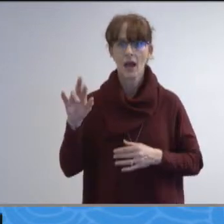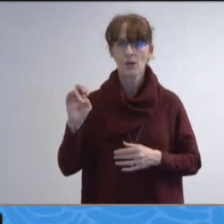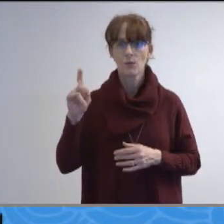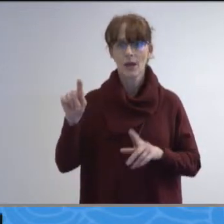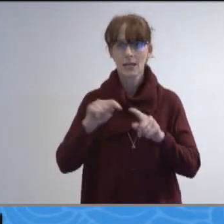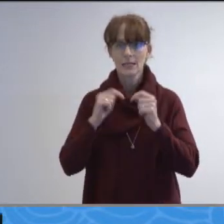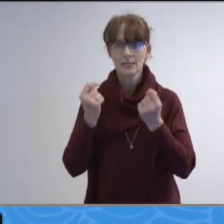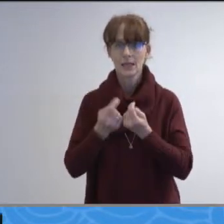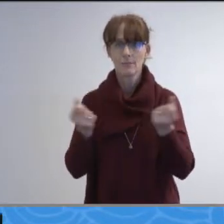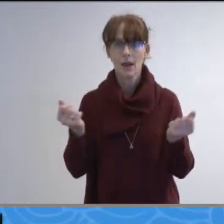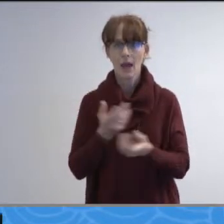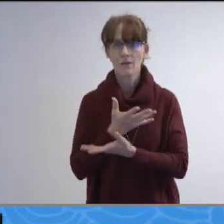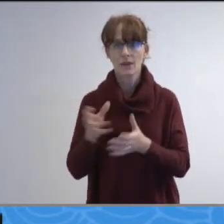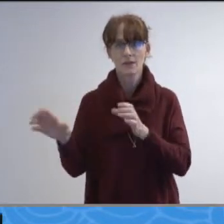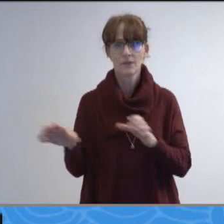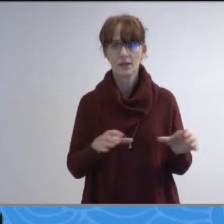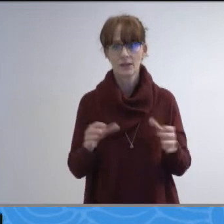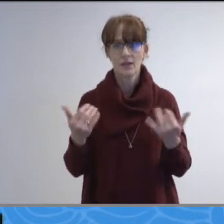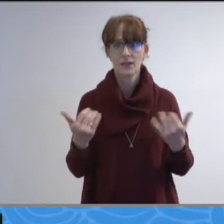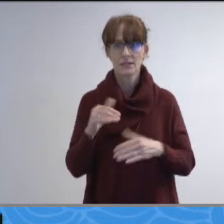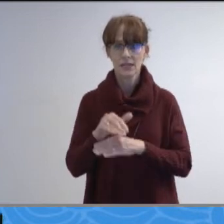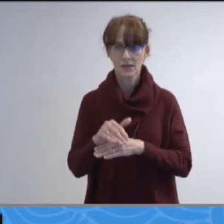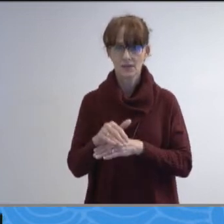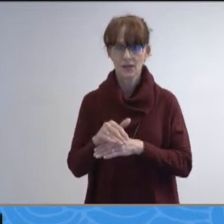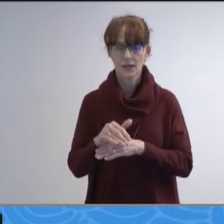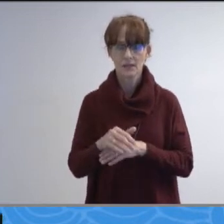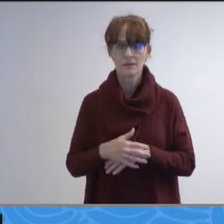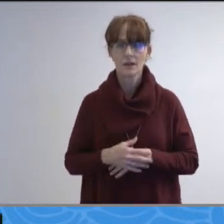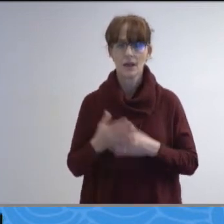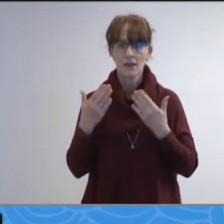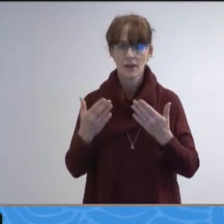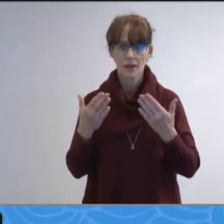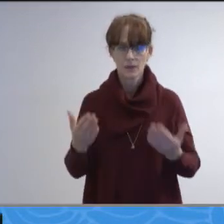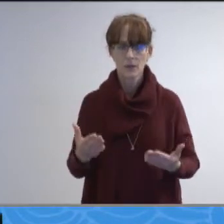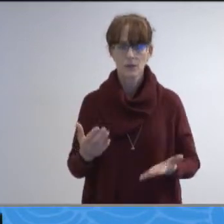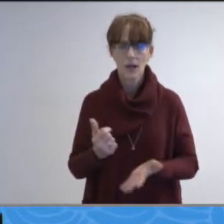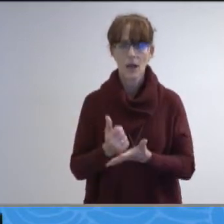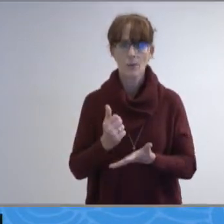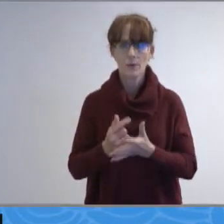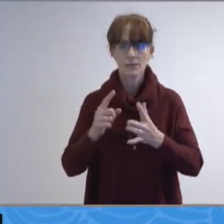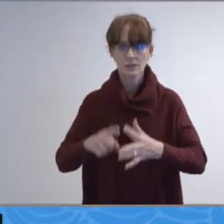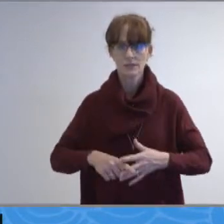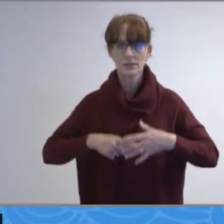for everything that they've done here this evening, as well as everything that they've done to help us launch this platform